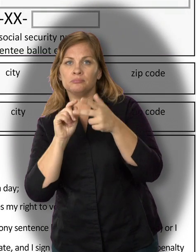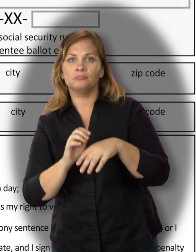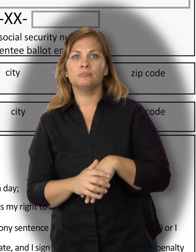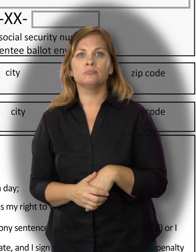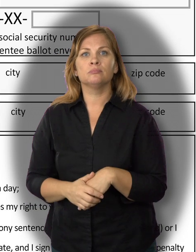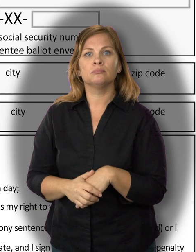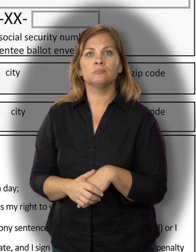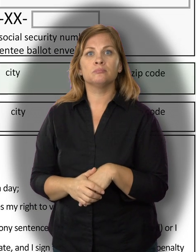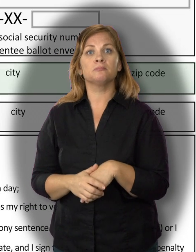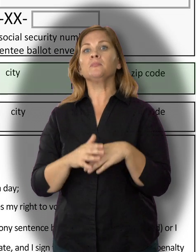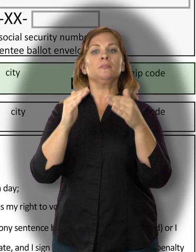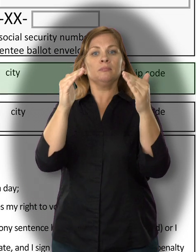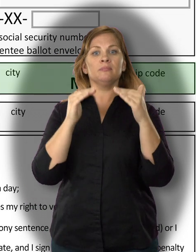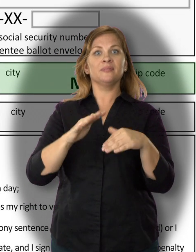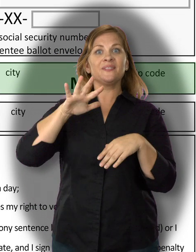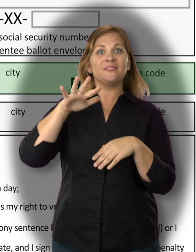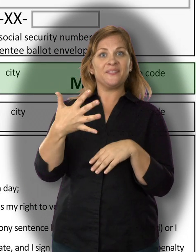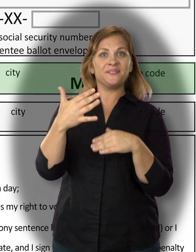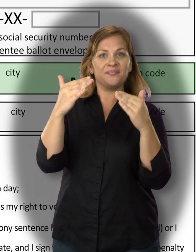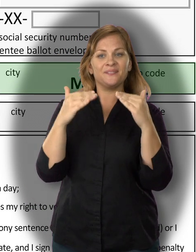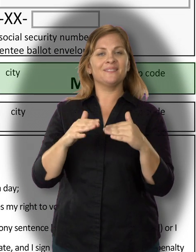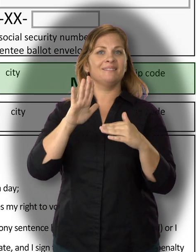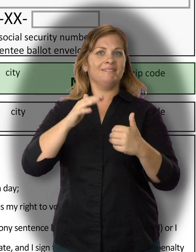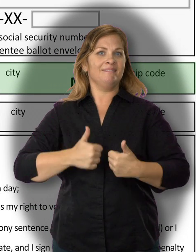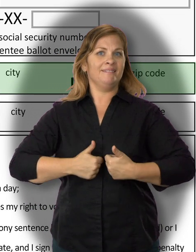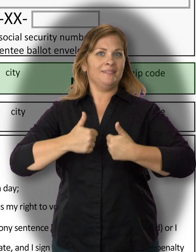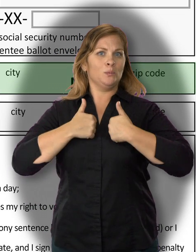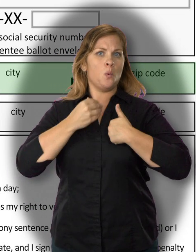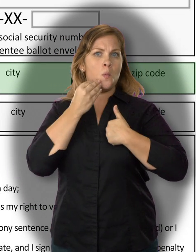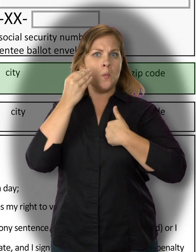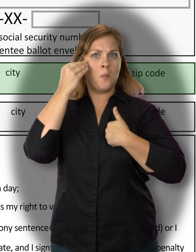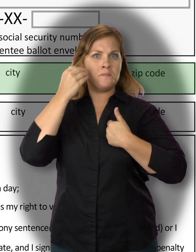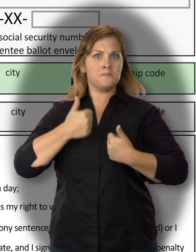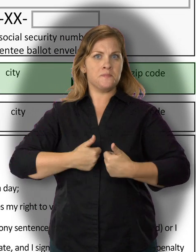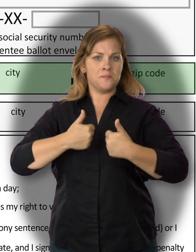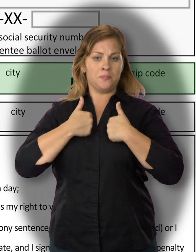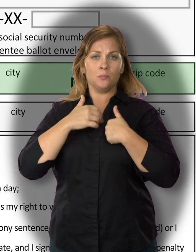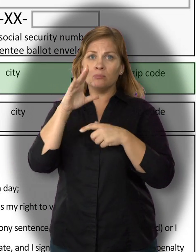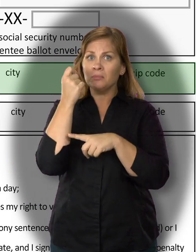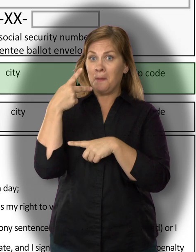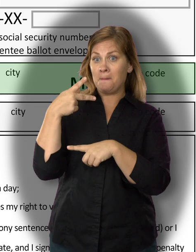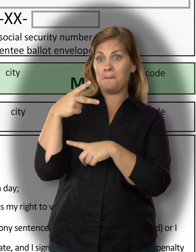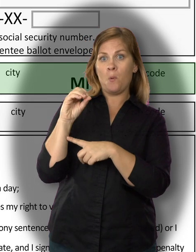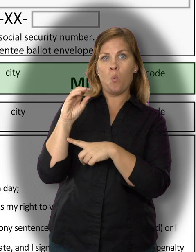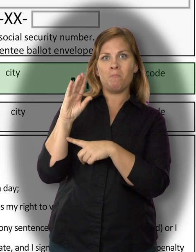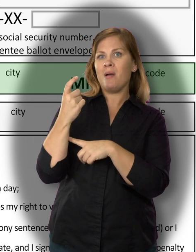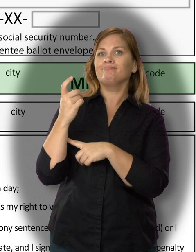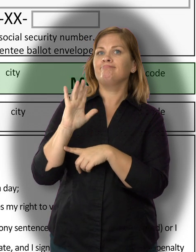mark the 3rd box. On line 5, put your home address -